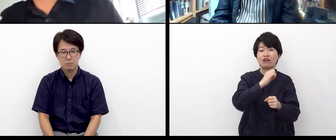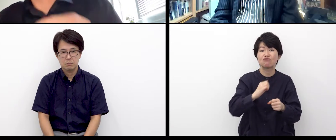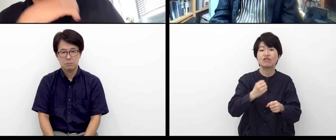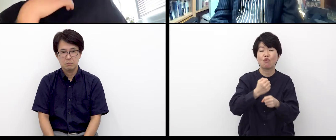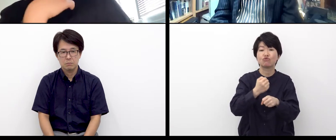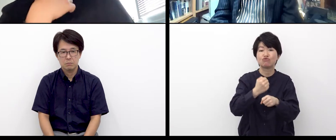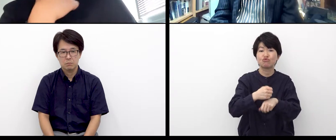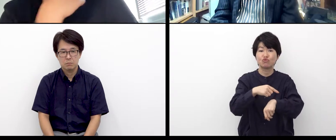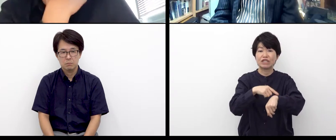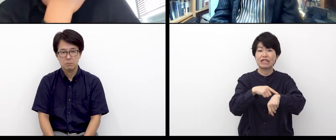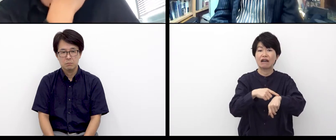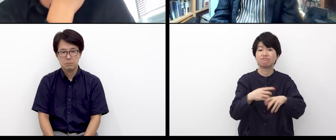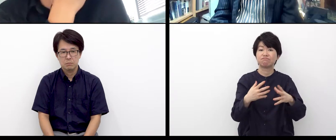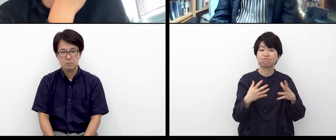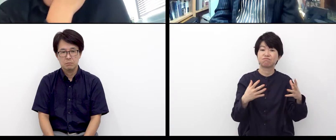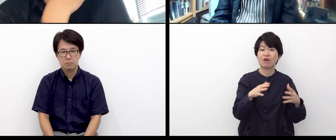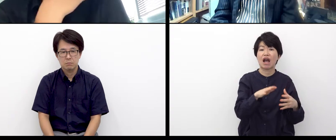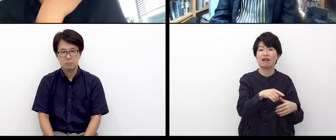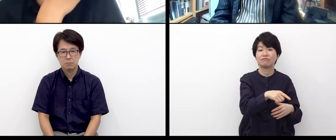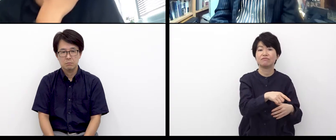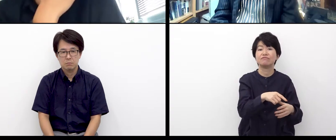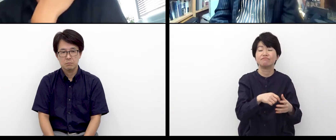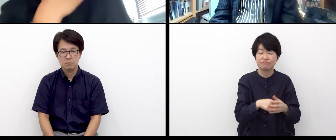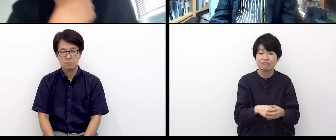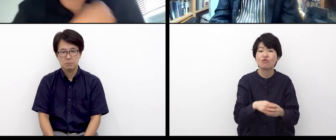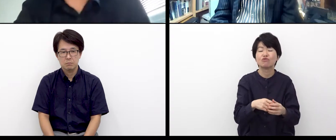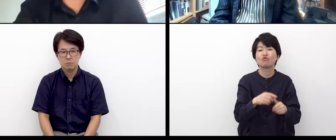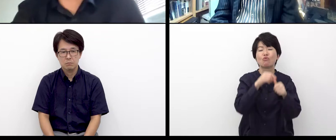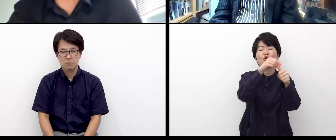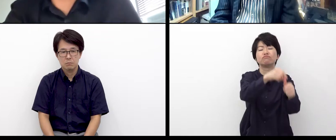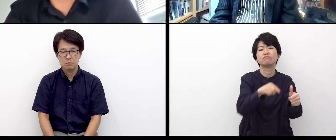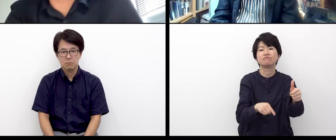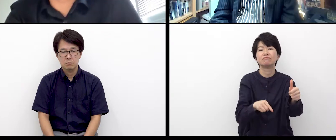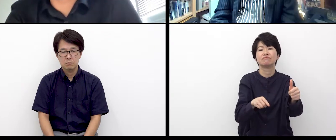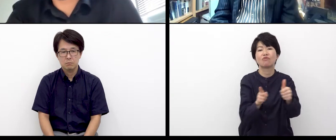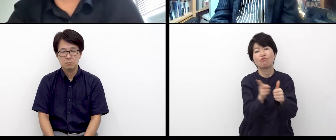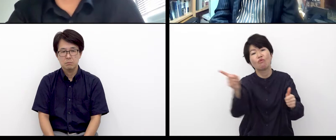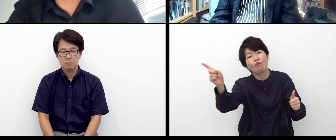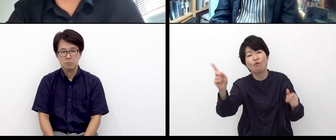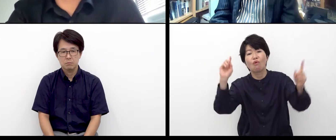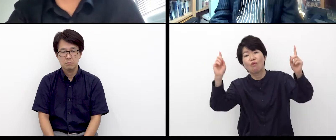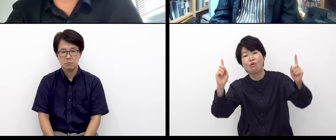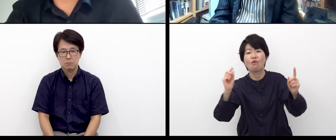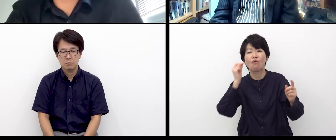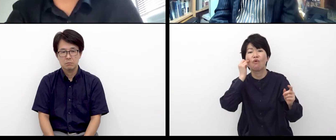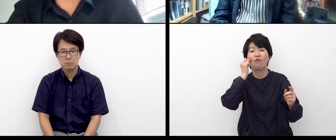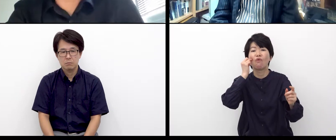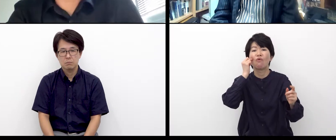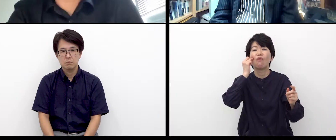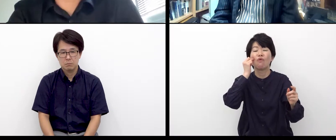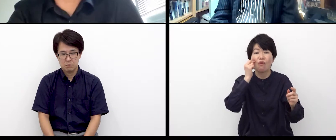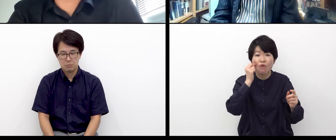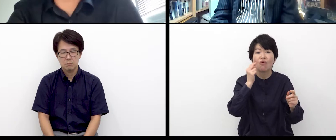but also they couldn’t move from there, so their artwork was the result of their losing the freedom of mobility.